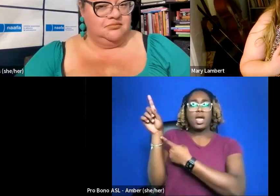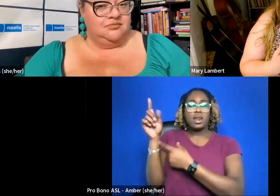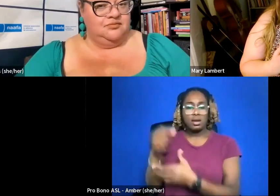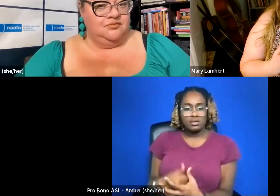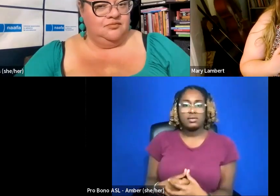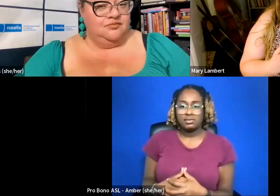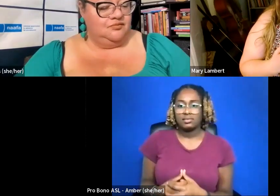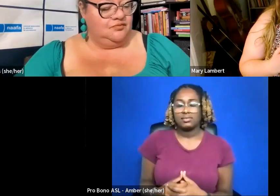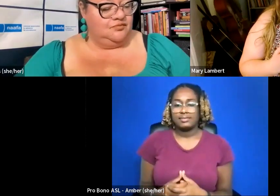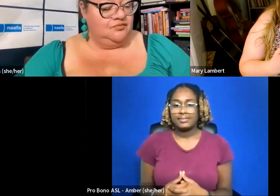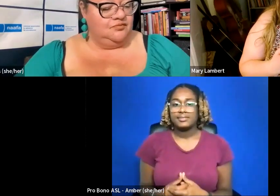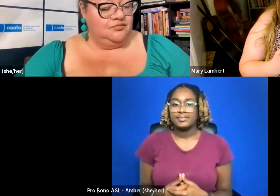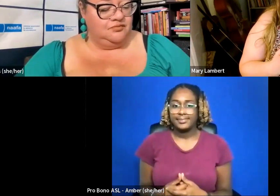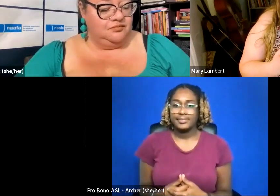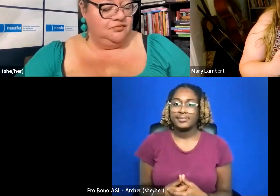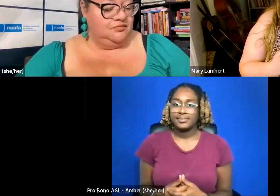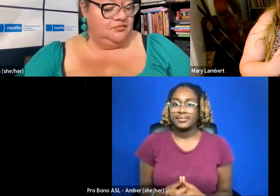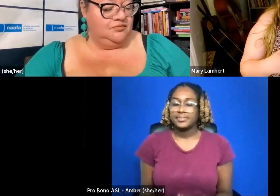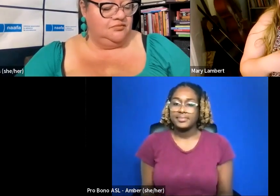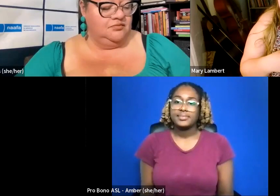And this song,